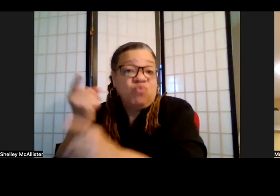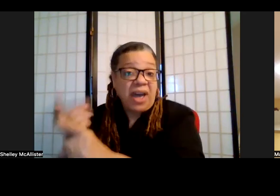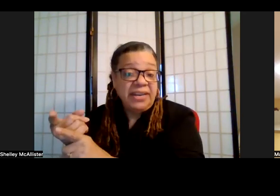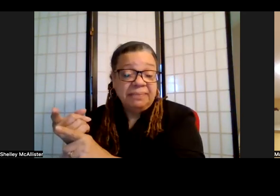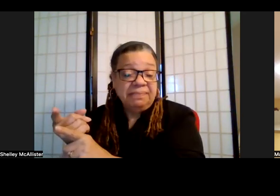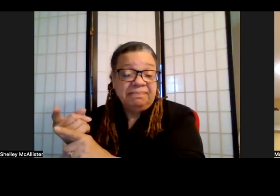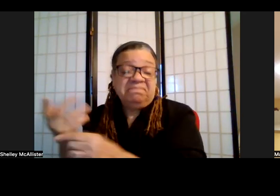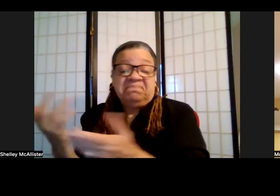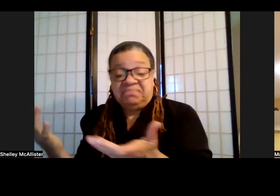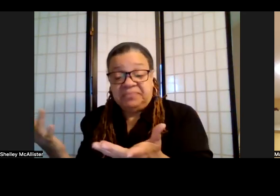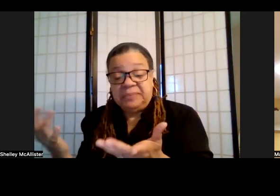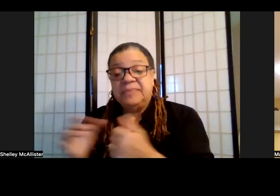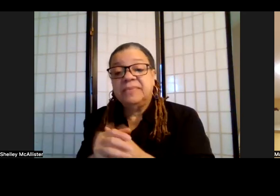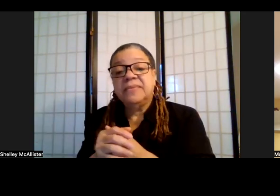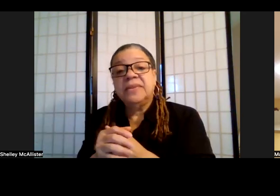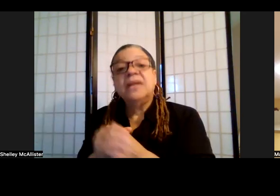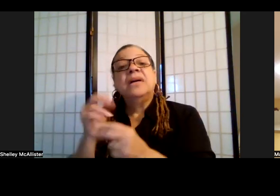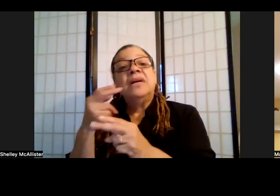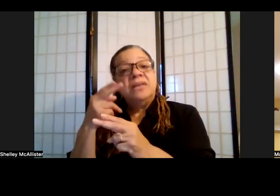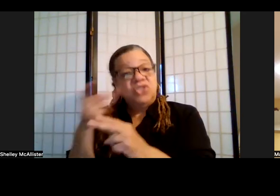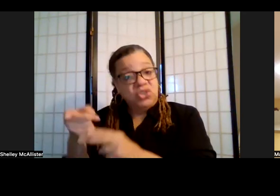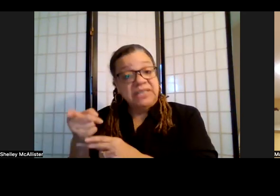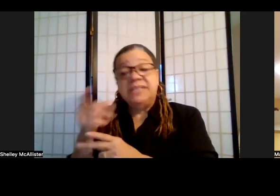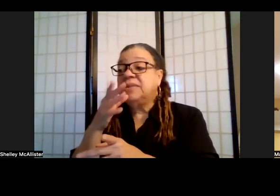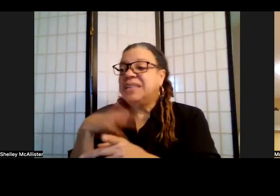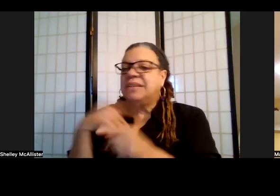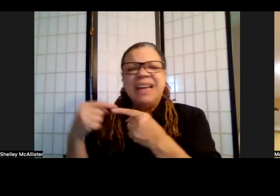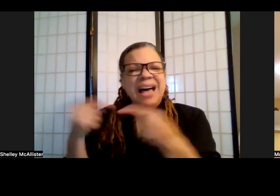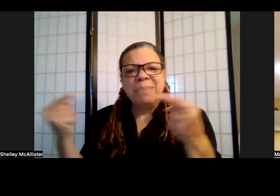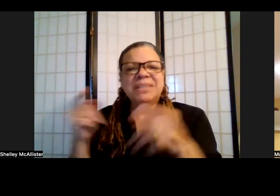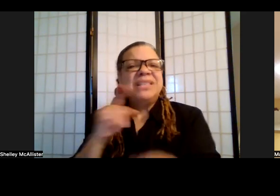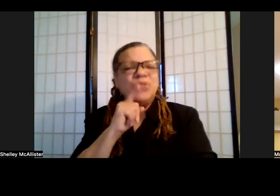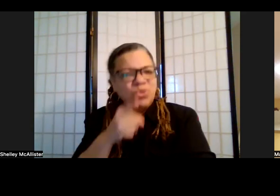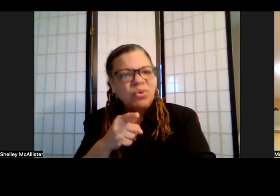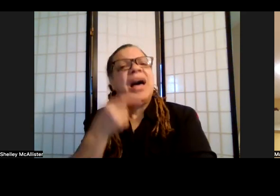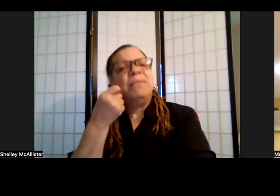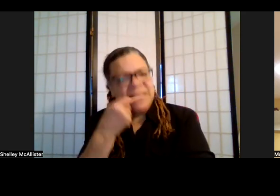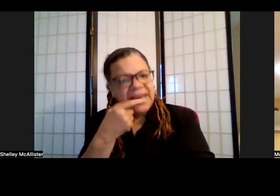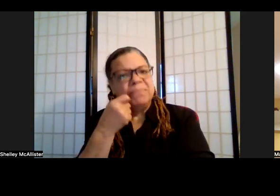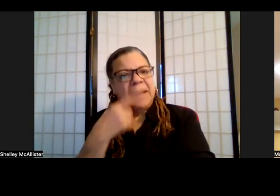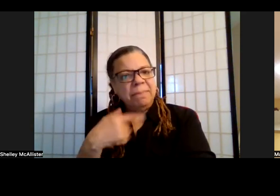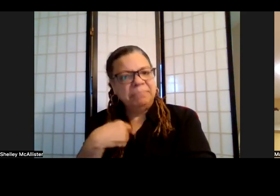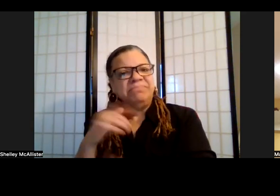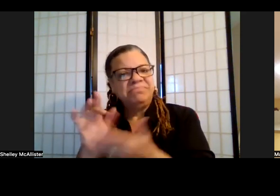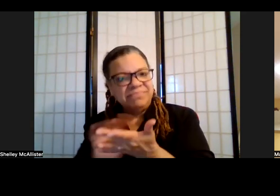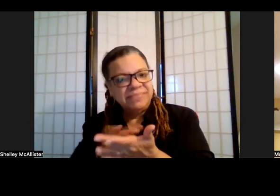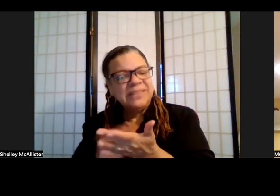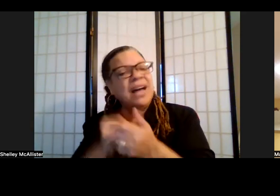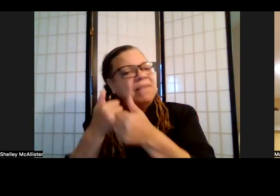been given. Kulthum insisted that the opposite was true, that she had been diligent in following the instructions of the doctor.